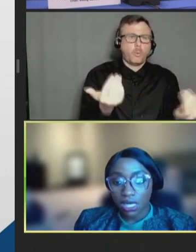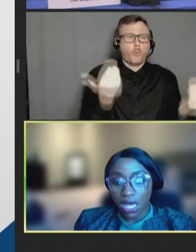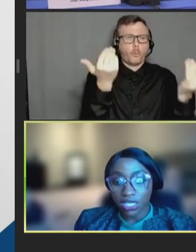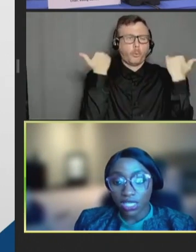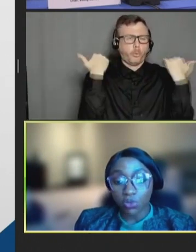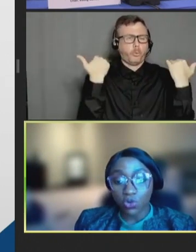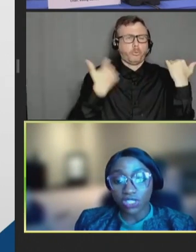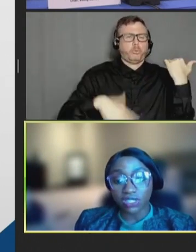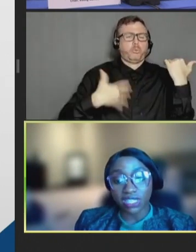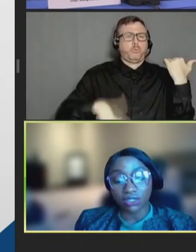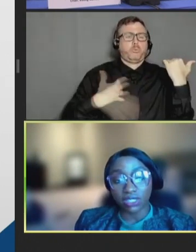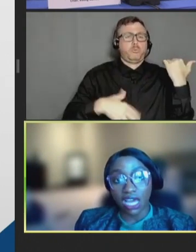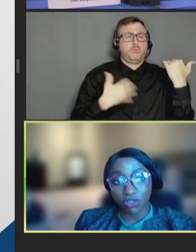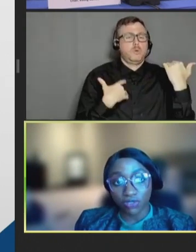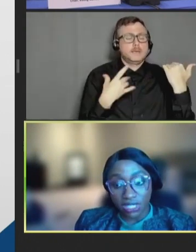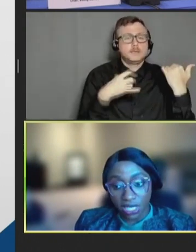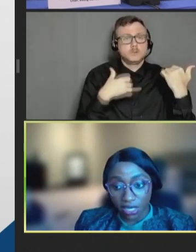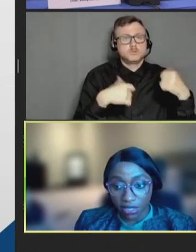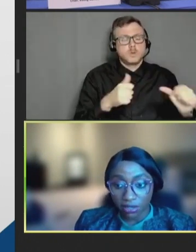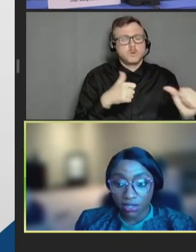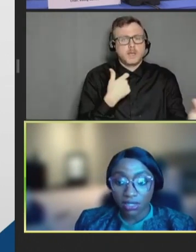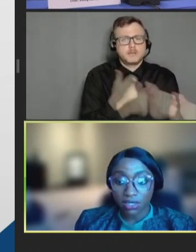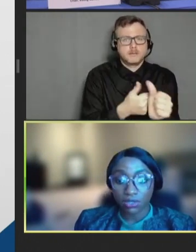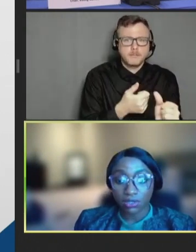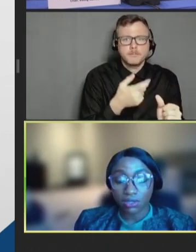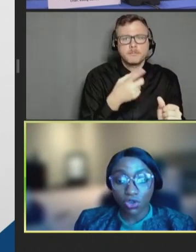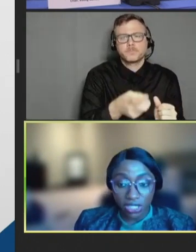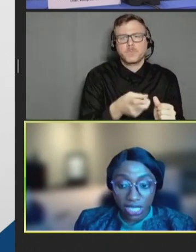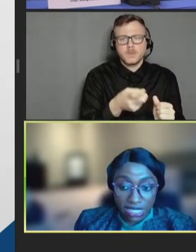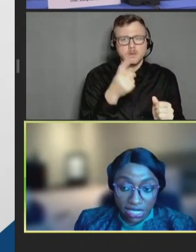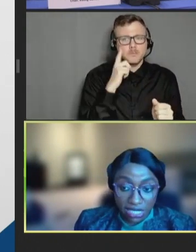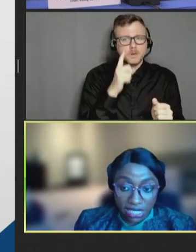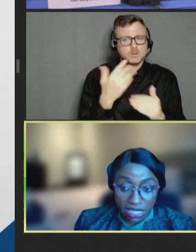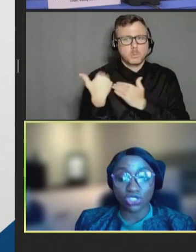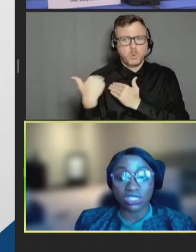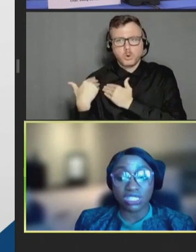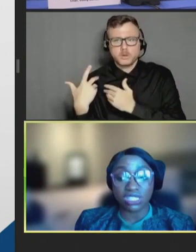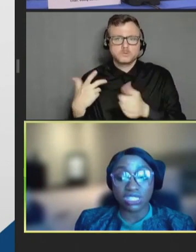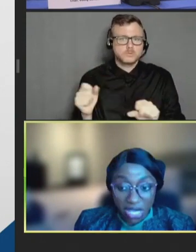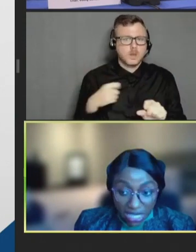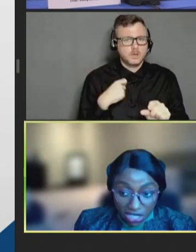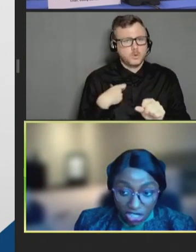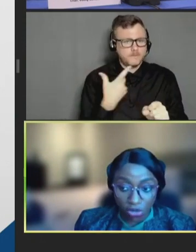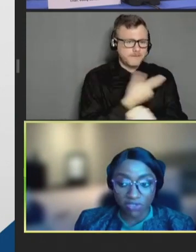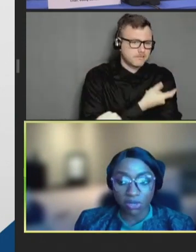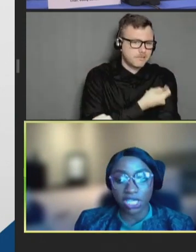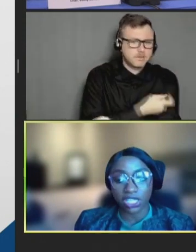And as we move into the second half of this year, COVID-19 vaccinations still remain disruptive in